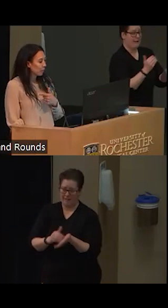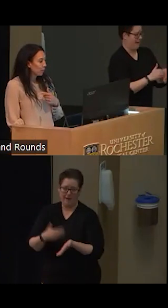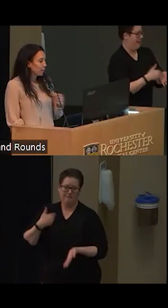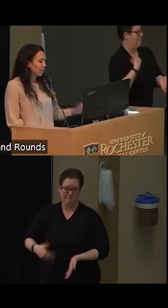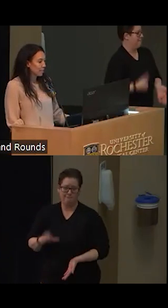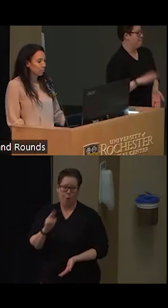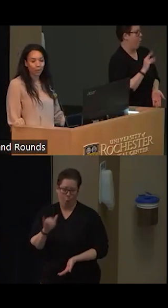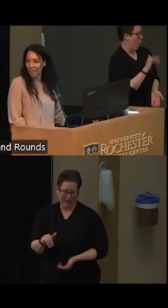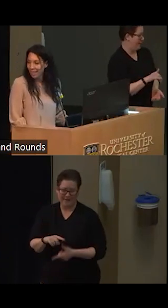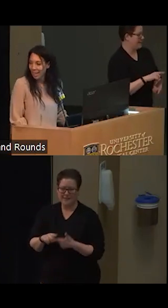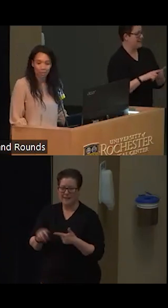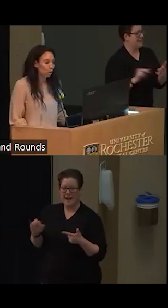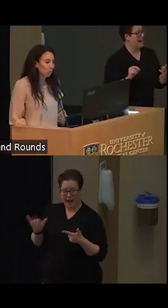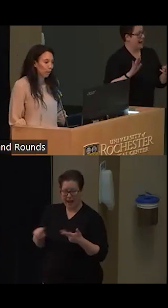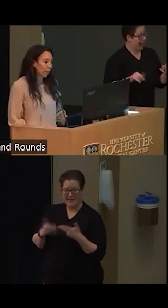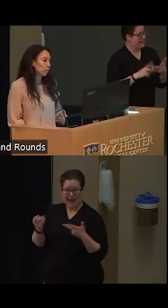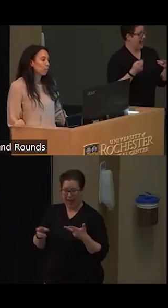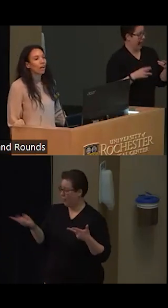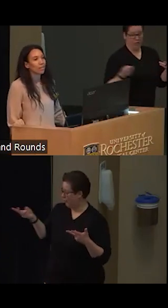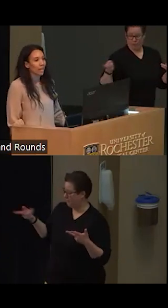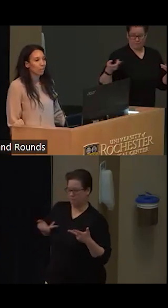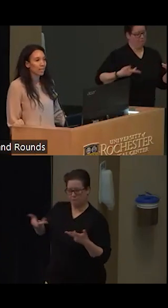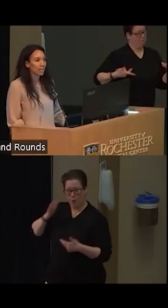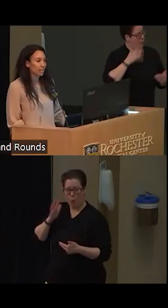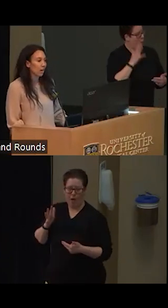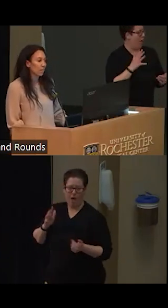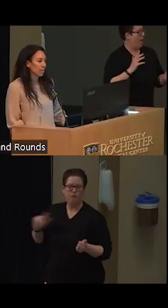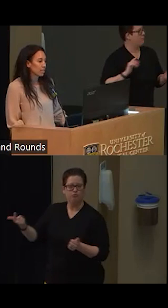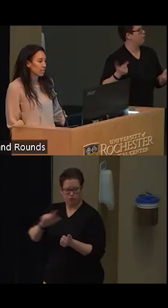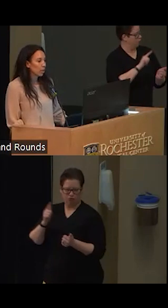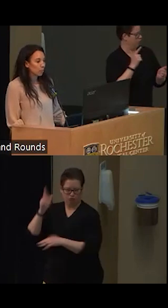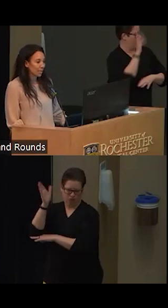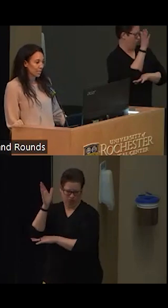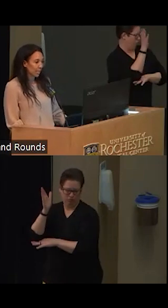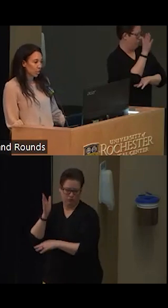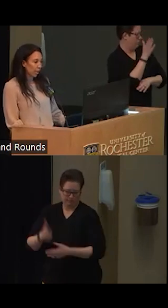Blackwood Nancy Bowlin and Heather O'Brien we will all take pieces of this presentation